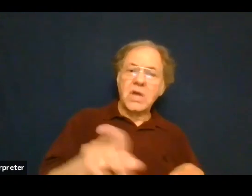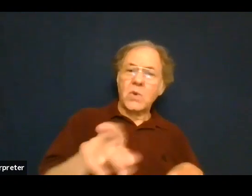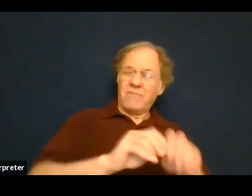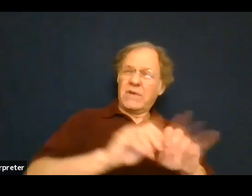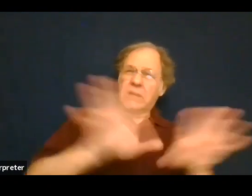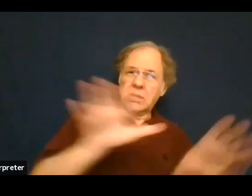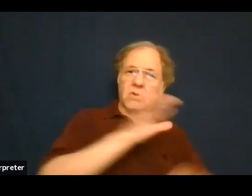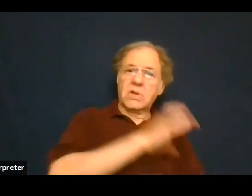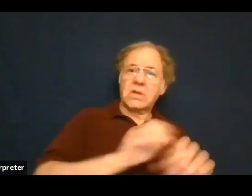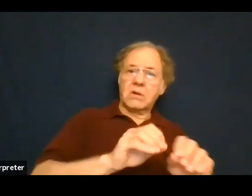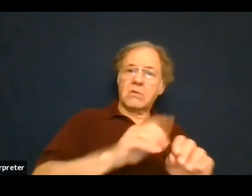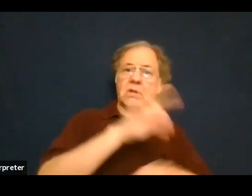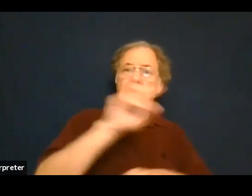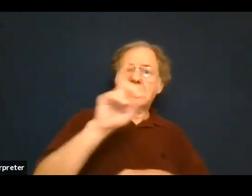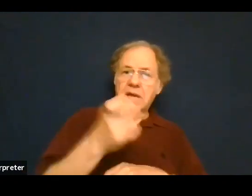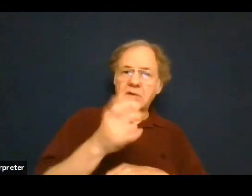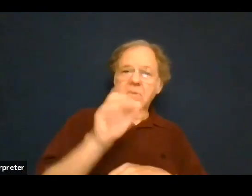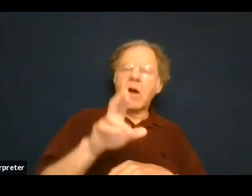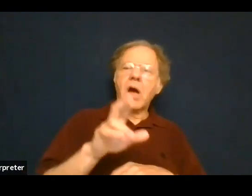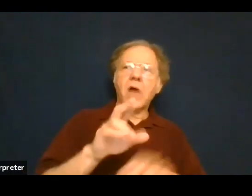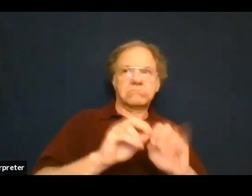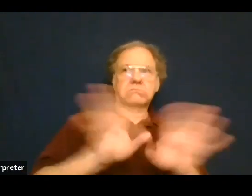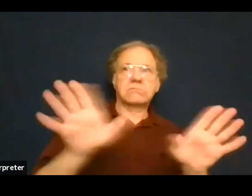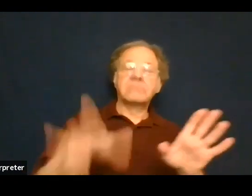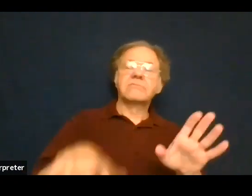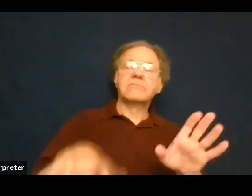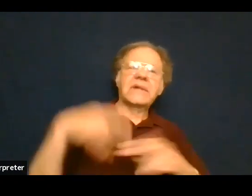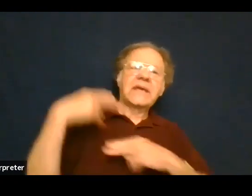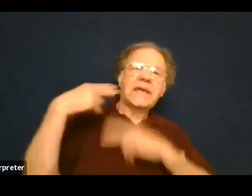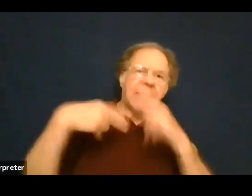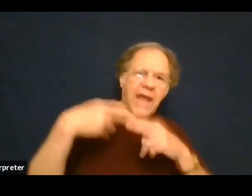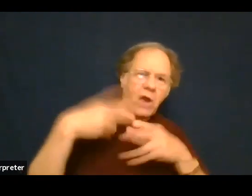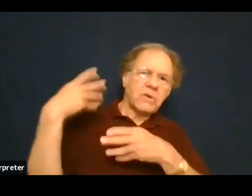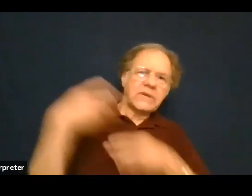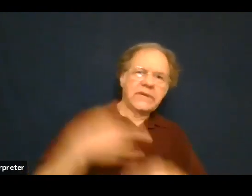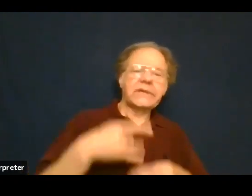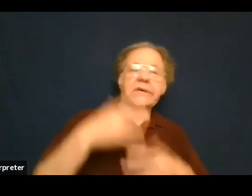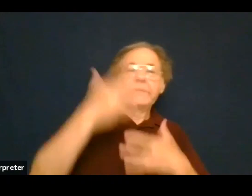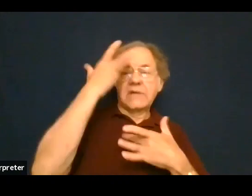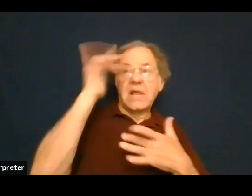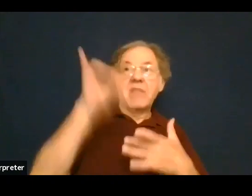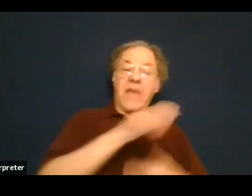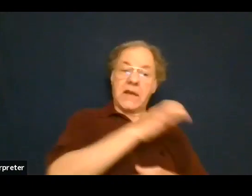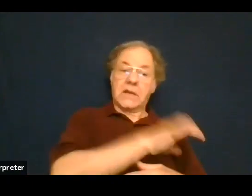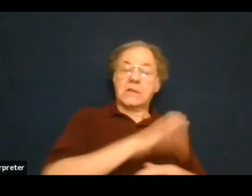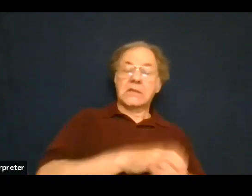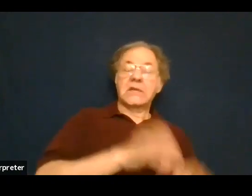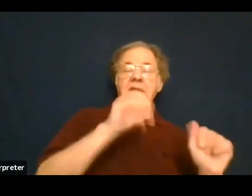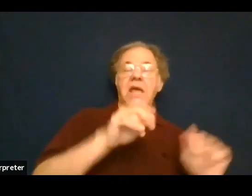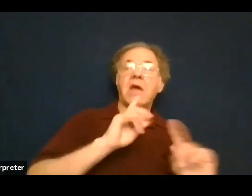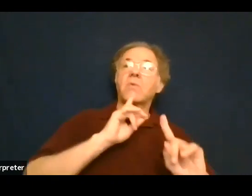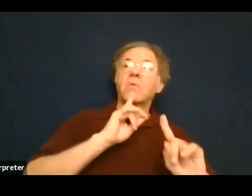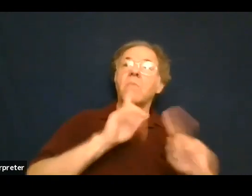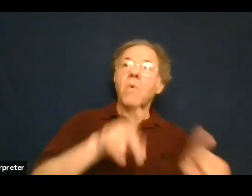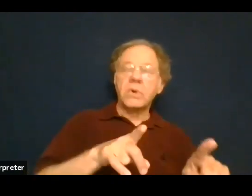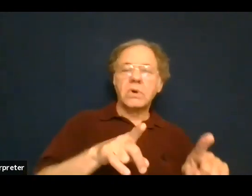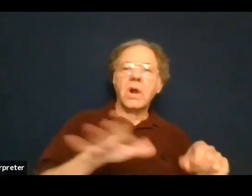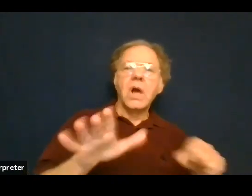retinal disease, then that clinician may order a comprehensive genetic test,